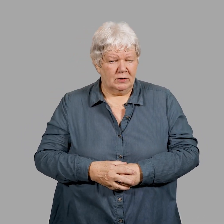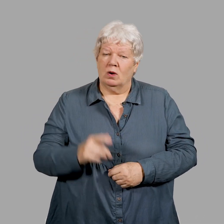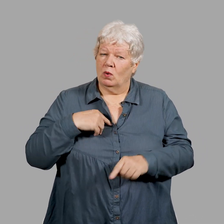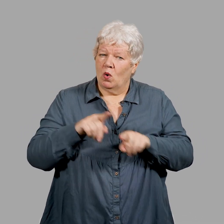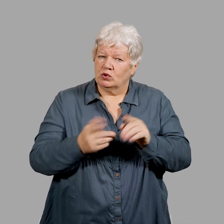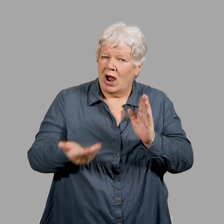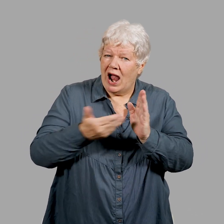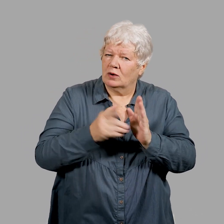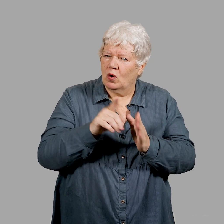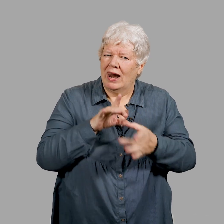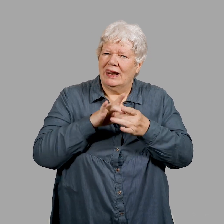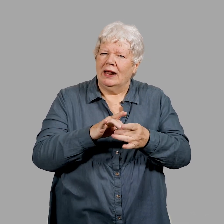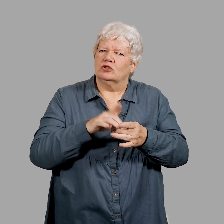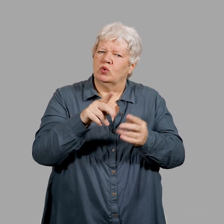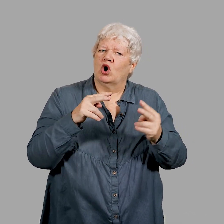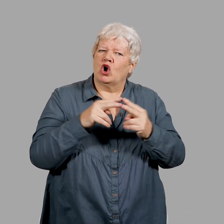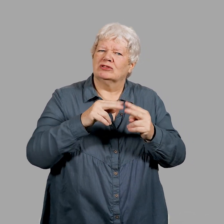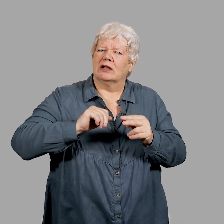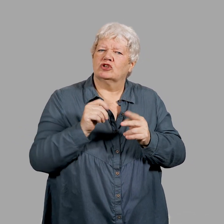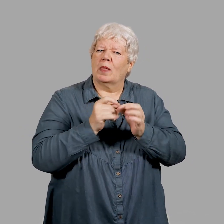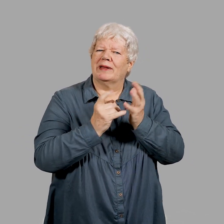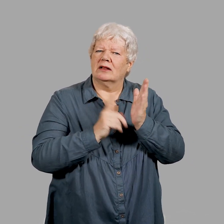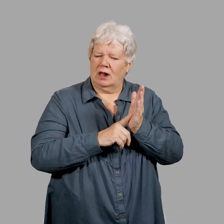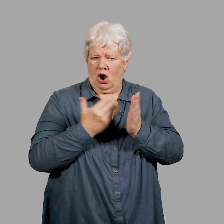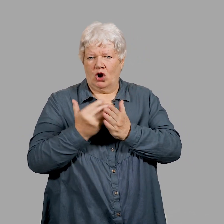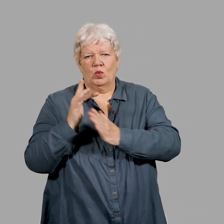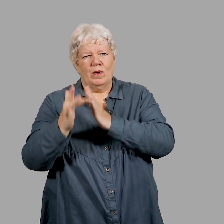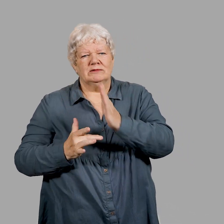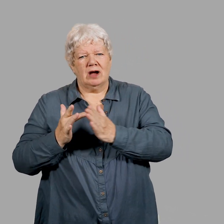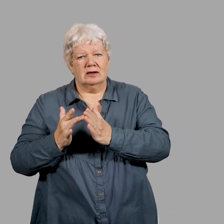Adding links to Contact Scotland BSL on webpages,